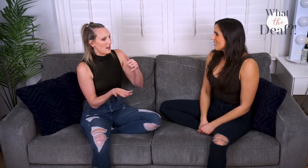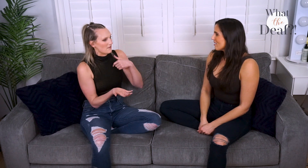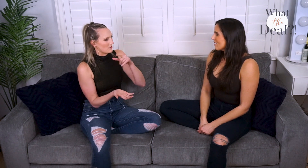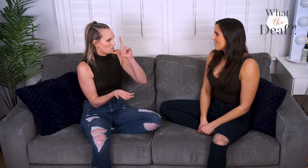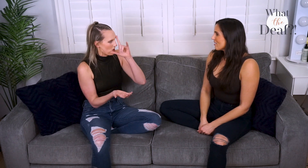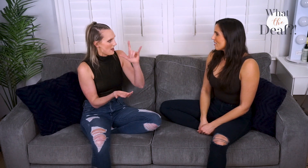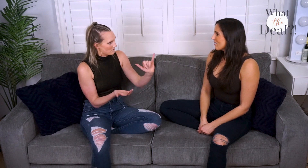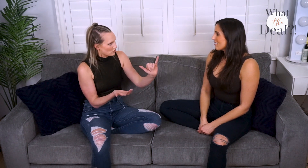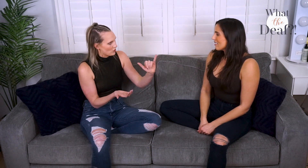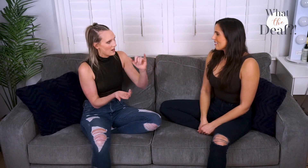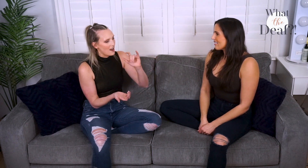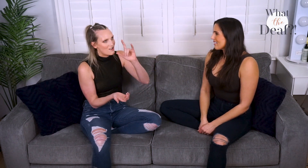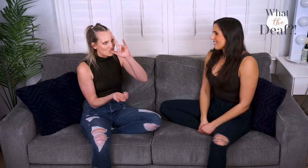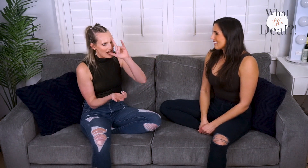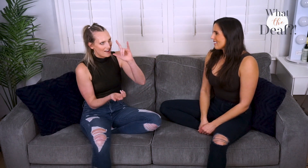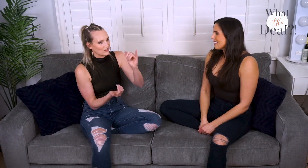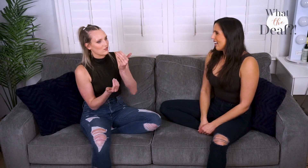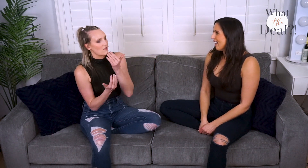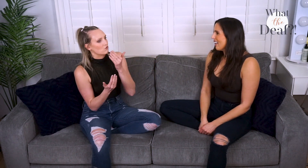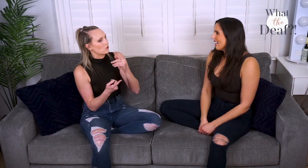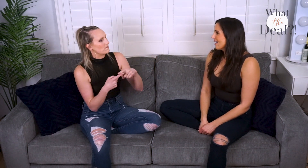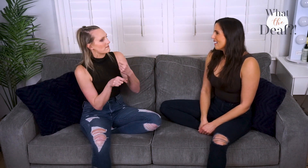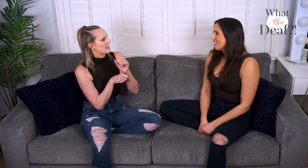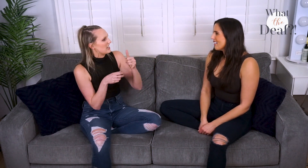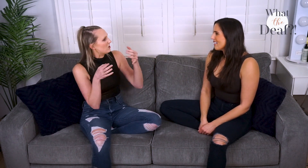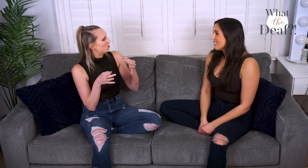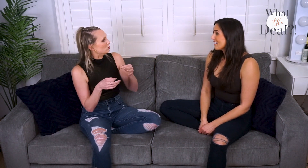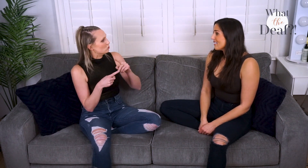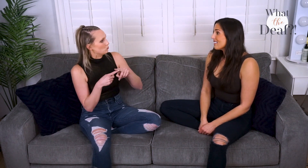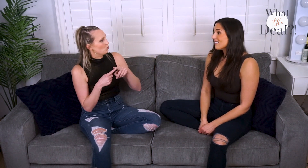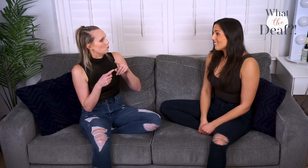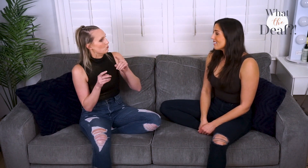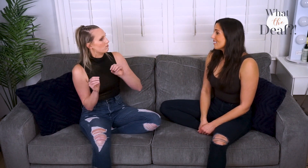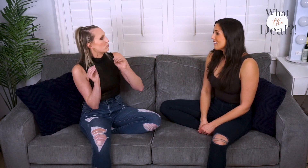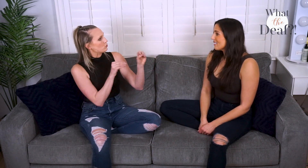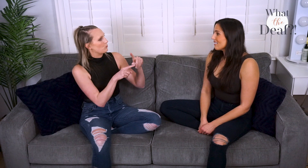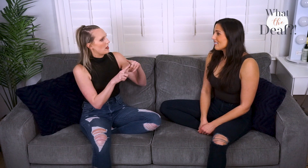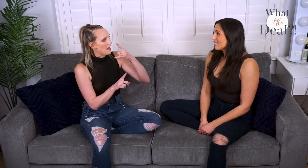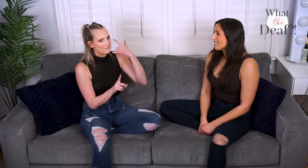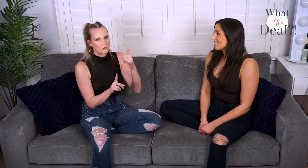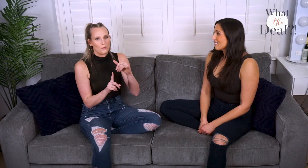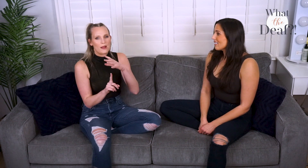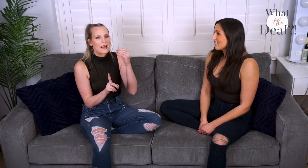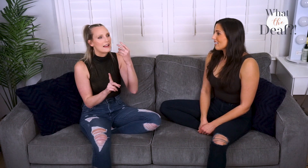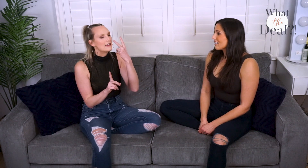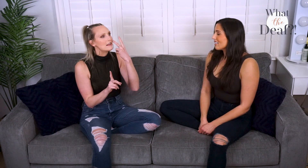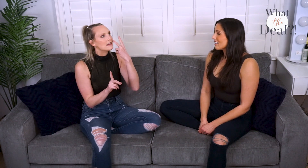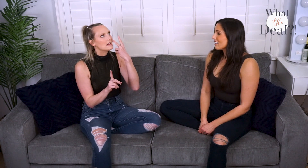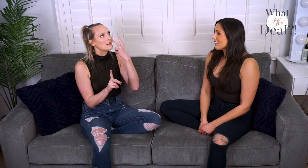and for that, I am forever grateful to make the decision that I did to move to California,